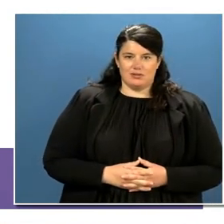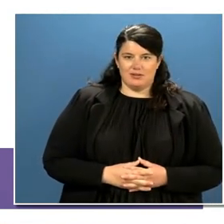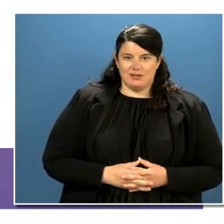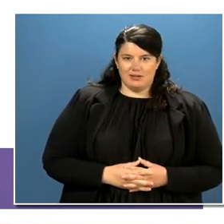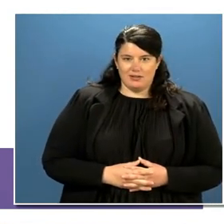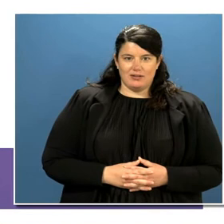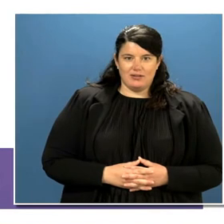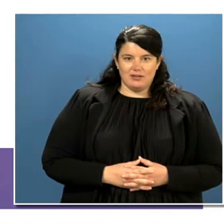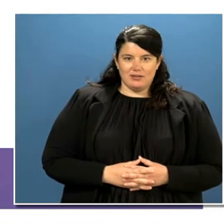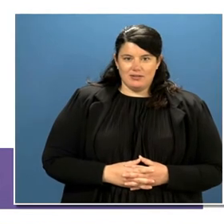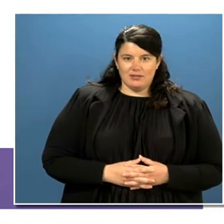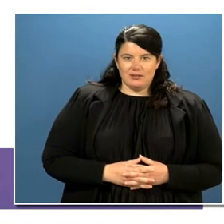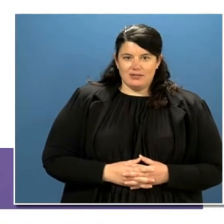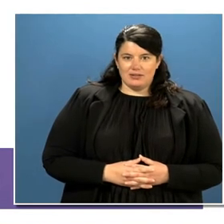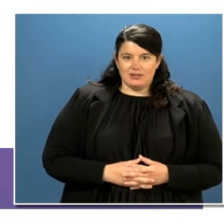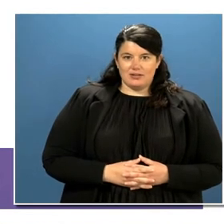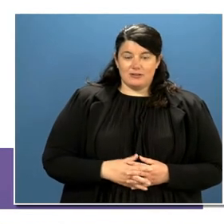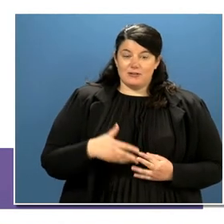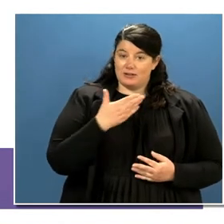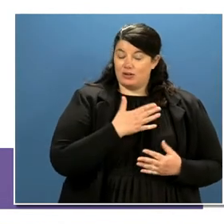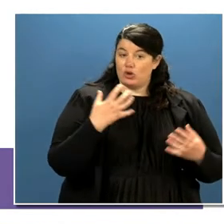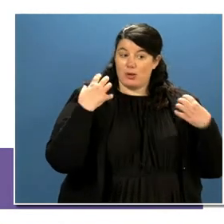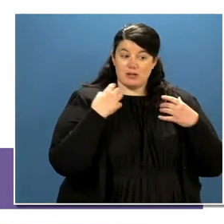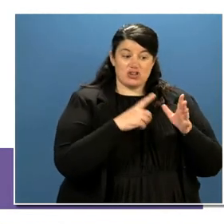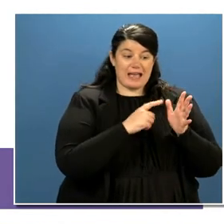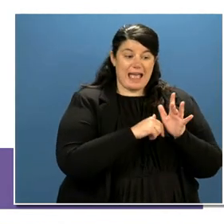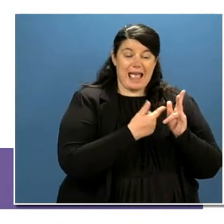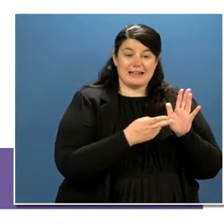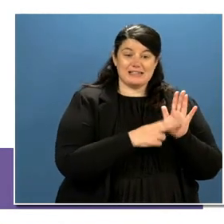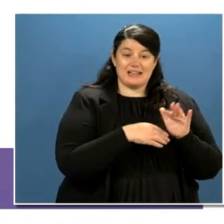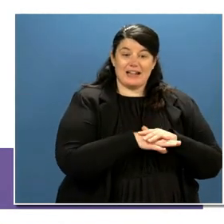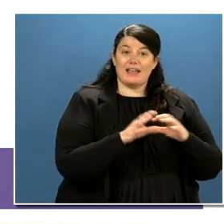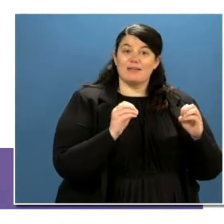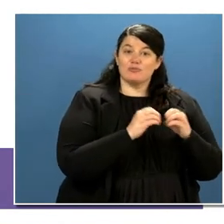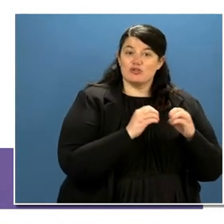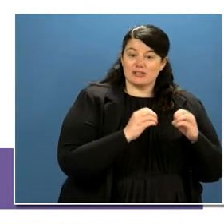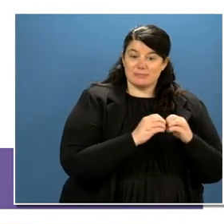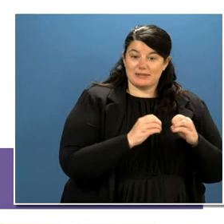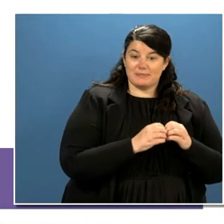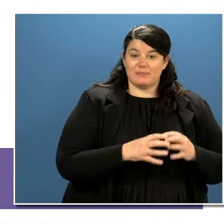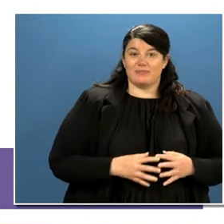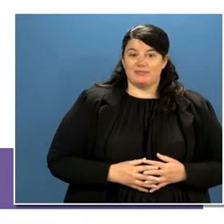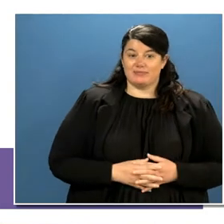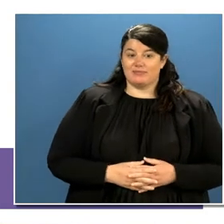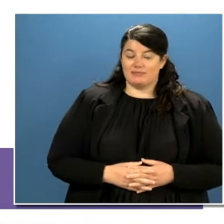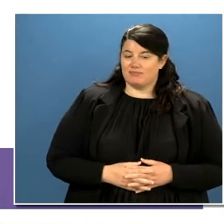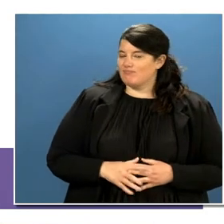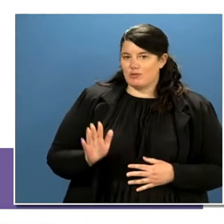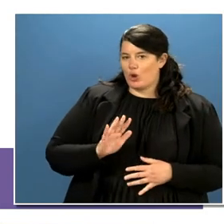I will ask Commissioner Atkinson now. Thank you, I have no further questions. Thank you.